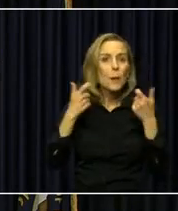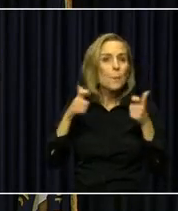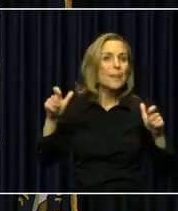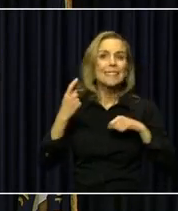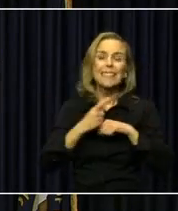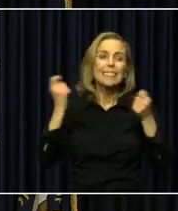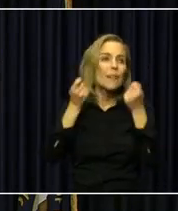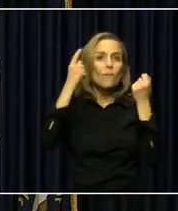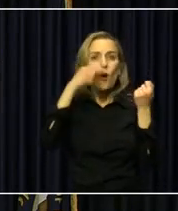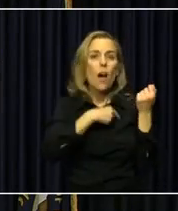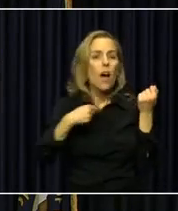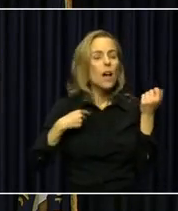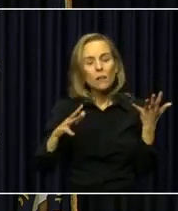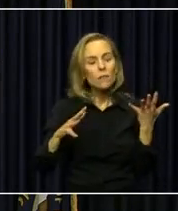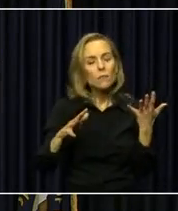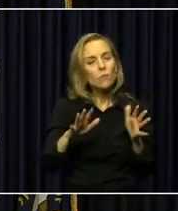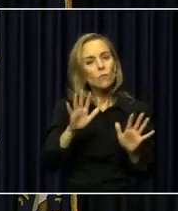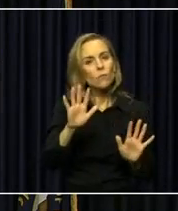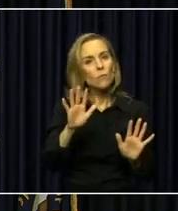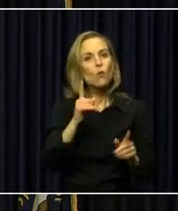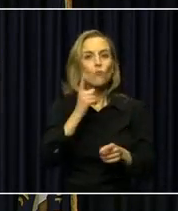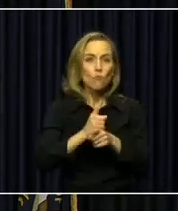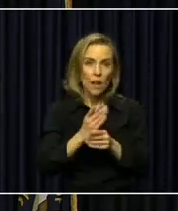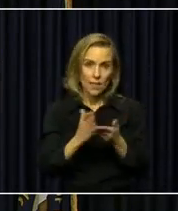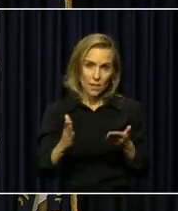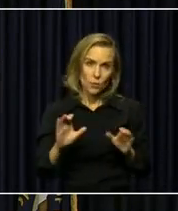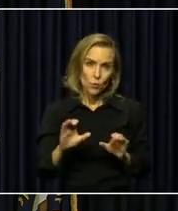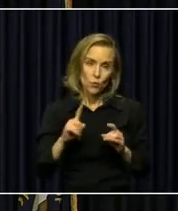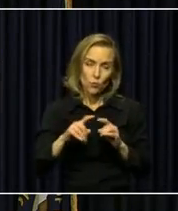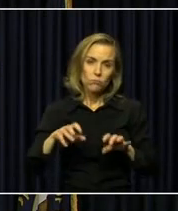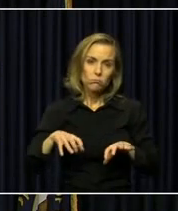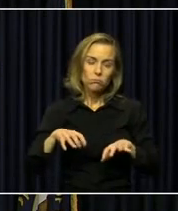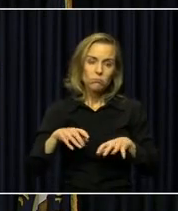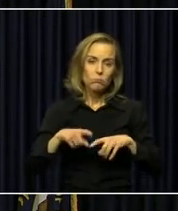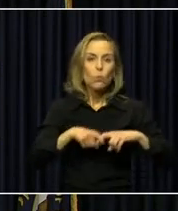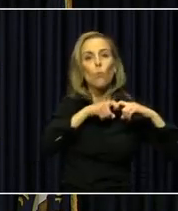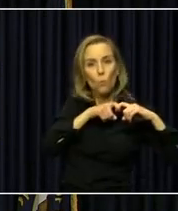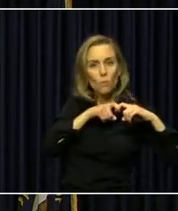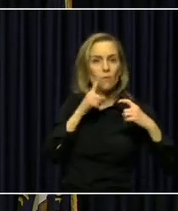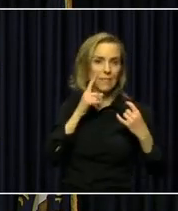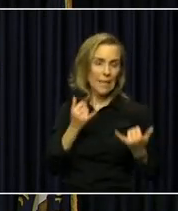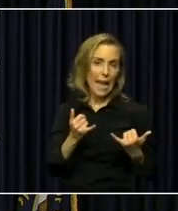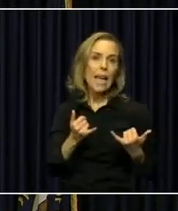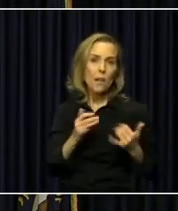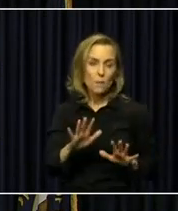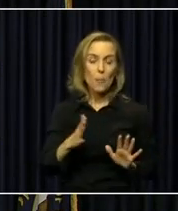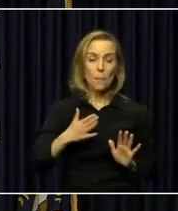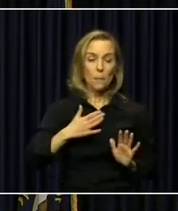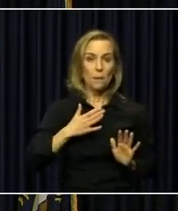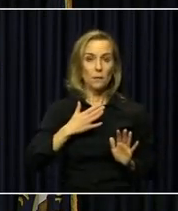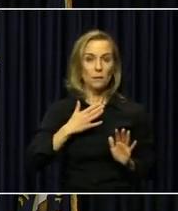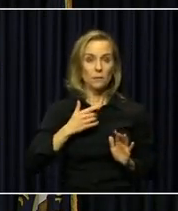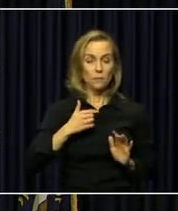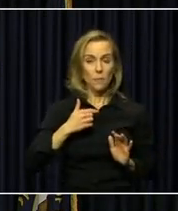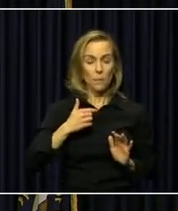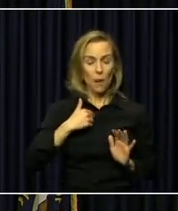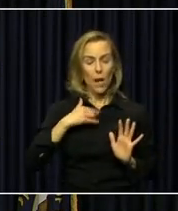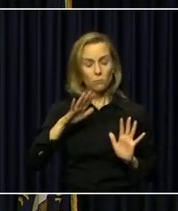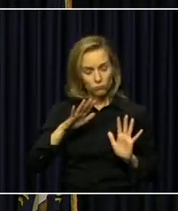I GUESS WITH THE CHURCH, 14 DAYS, DO WE HAVE ANY IDEA MORE SPECIFICALLY ON WHAT KIND OF THING WILL OPEN FIRST?